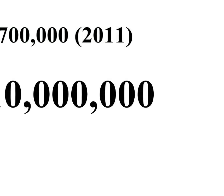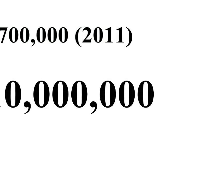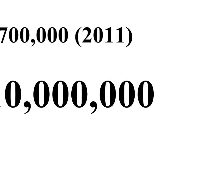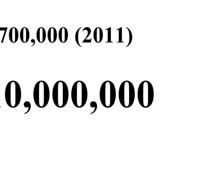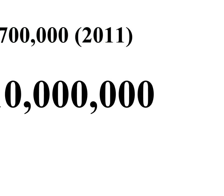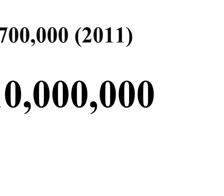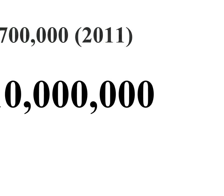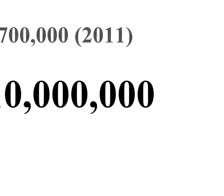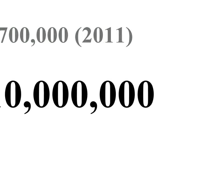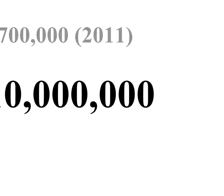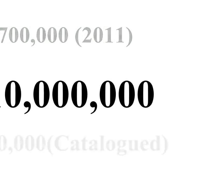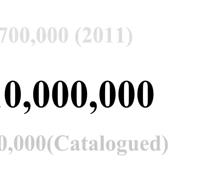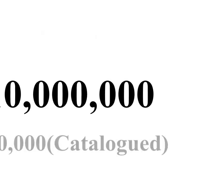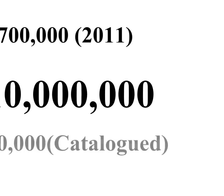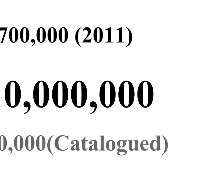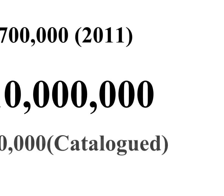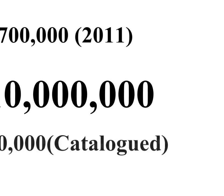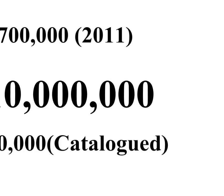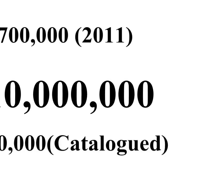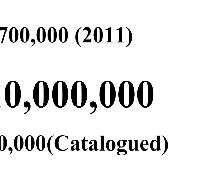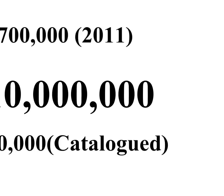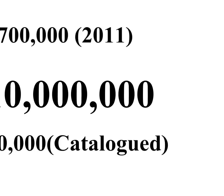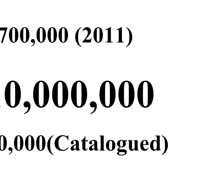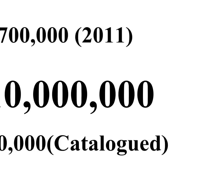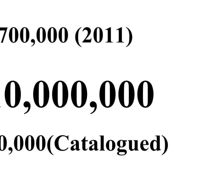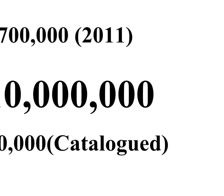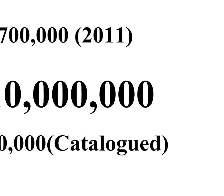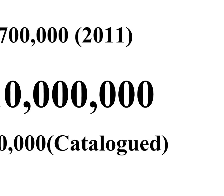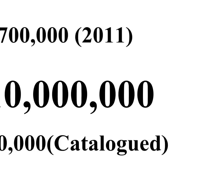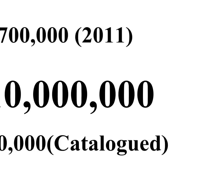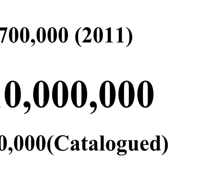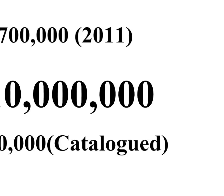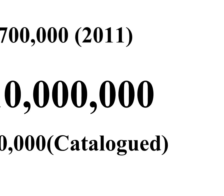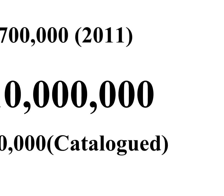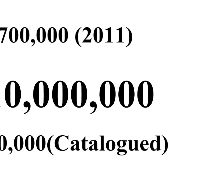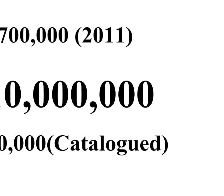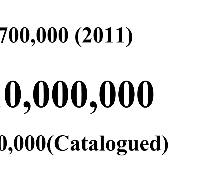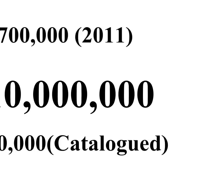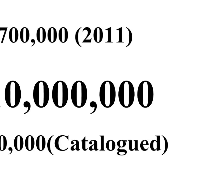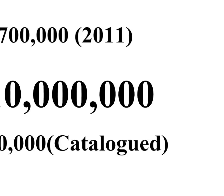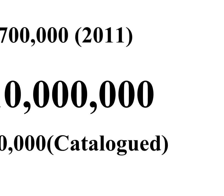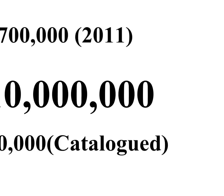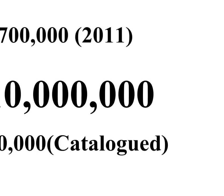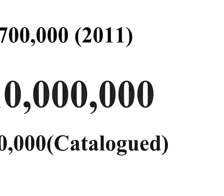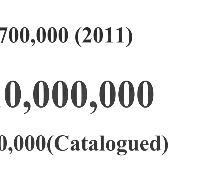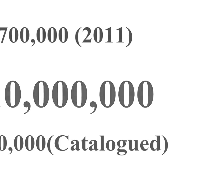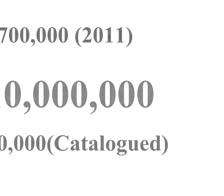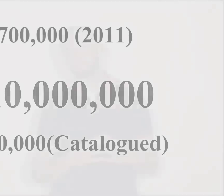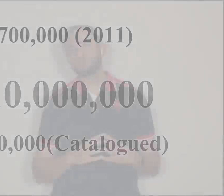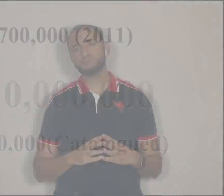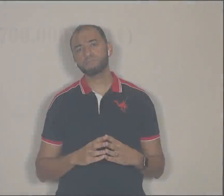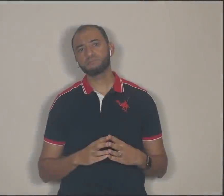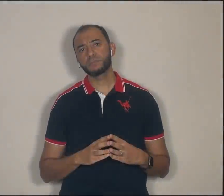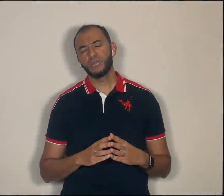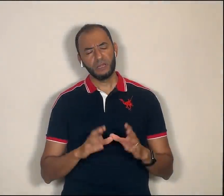Okay? Of which like 1.6 million have been catalogued,